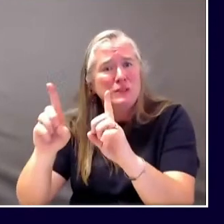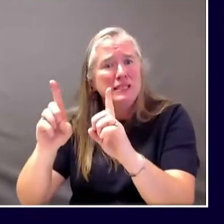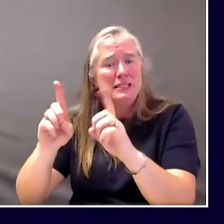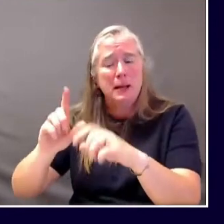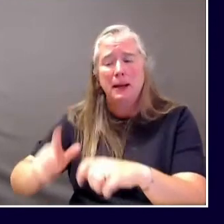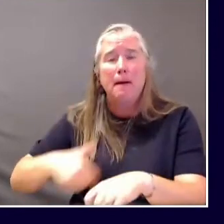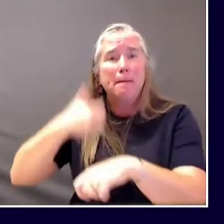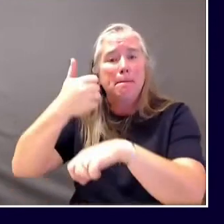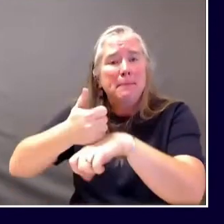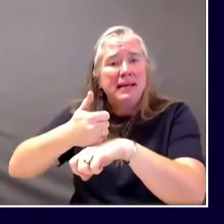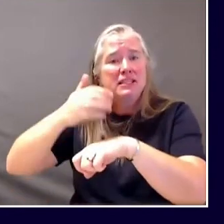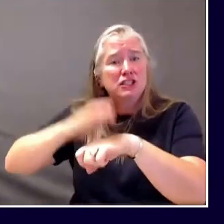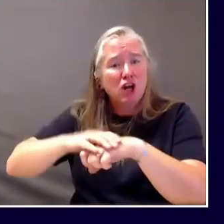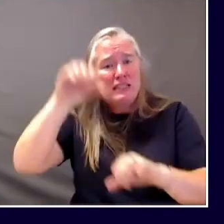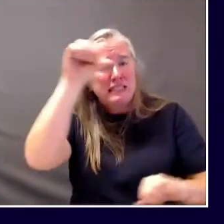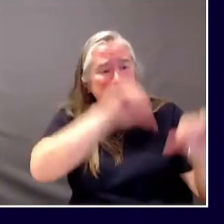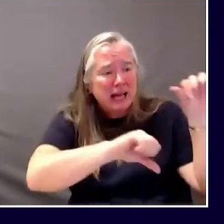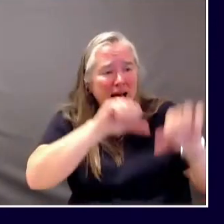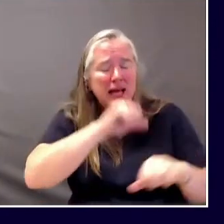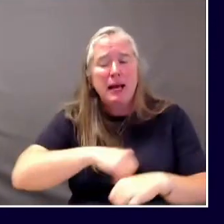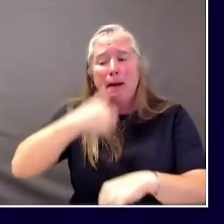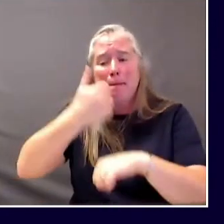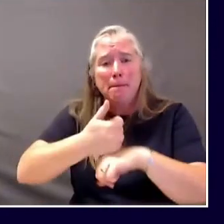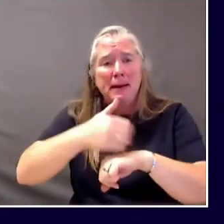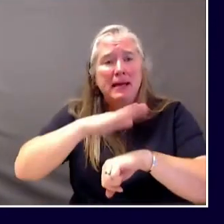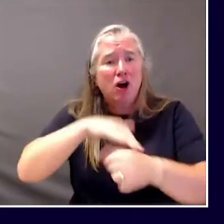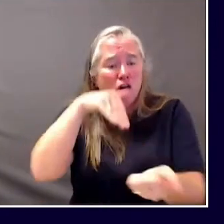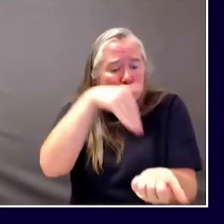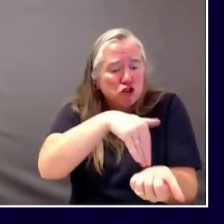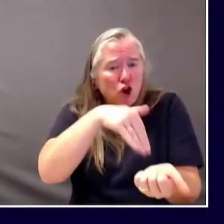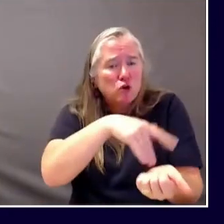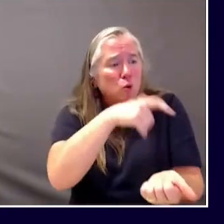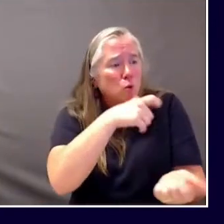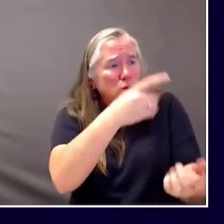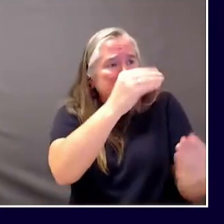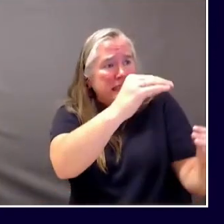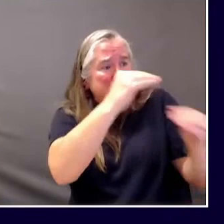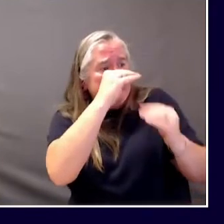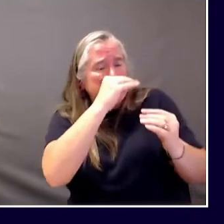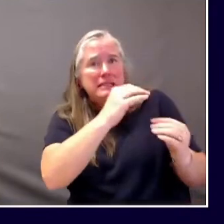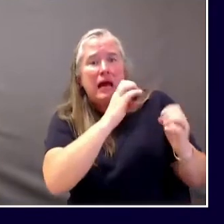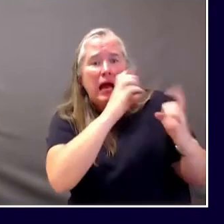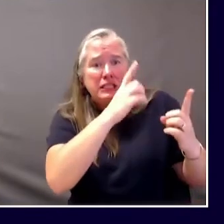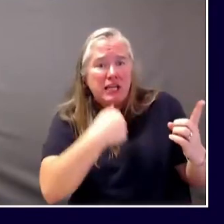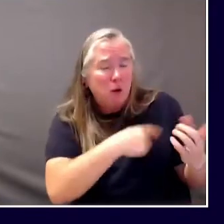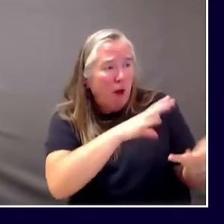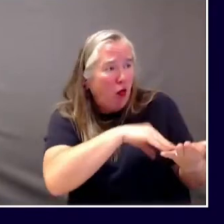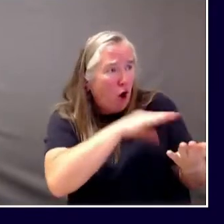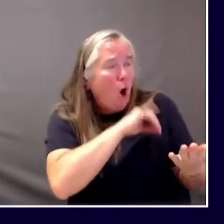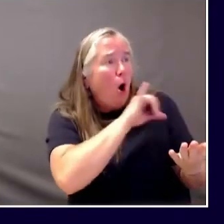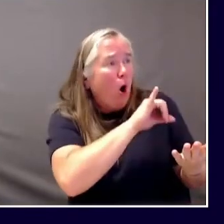and medical expertise